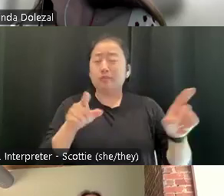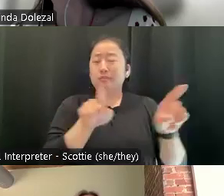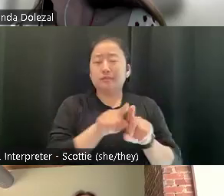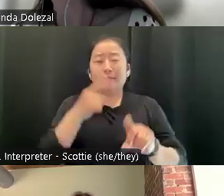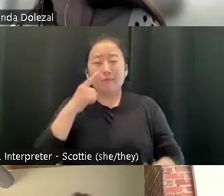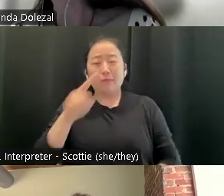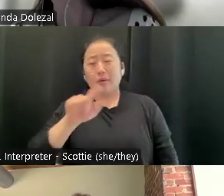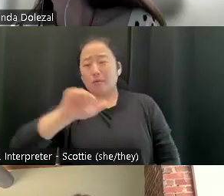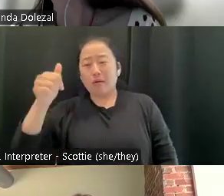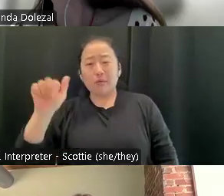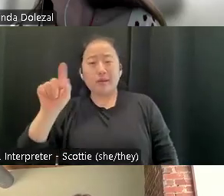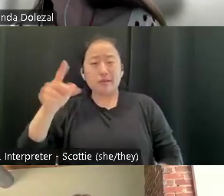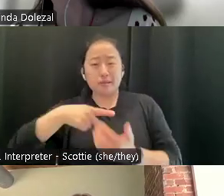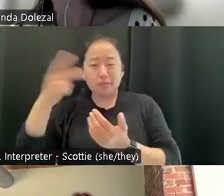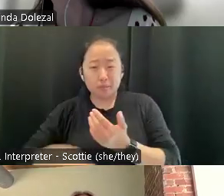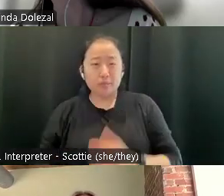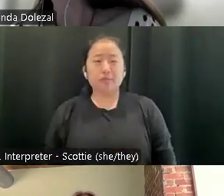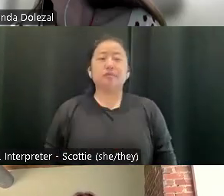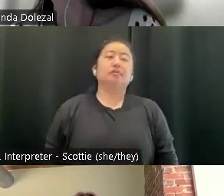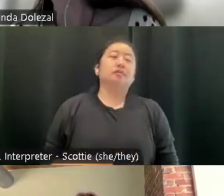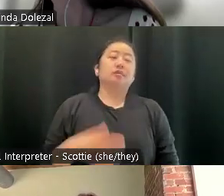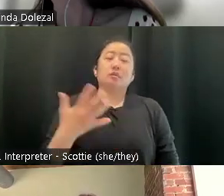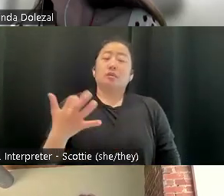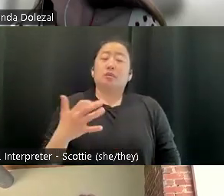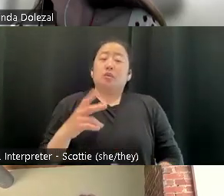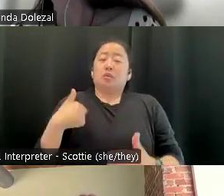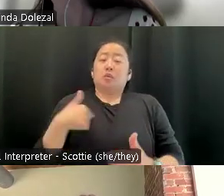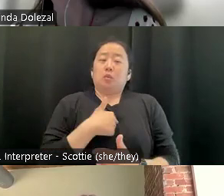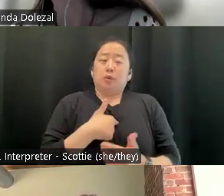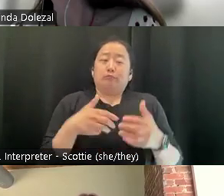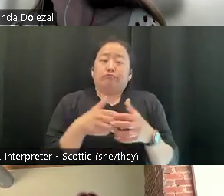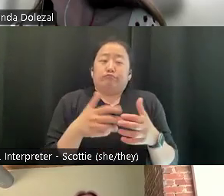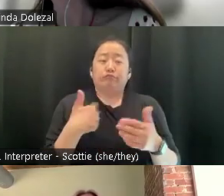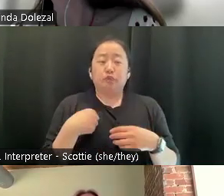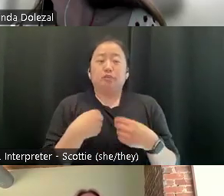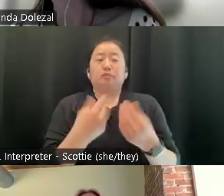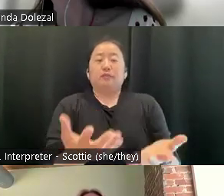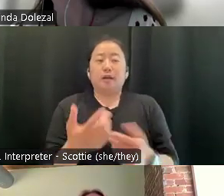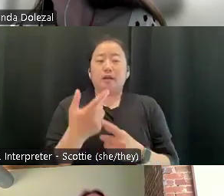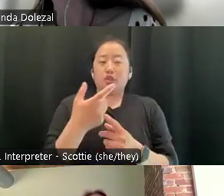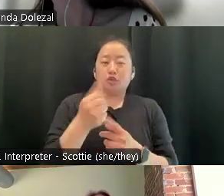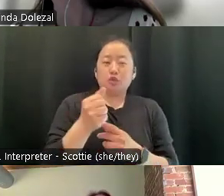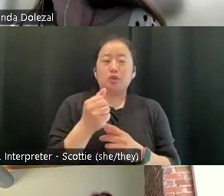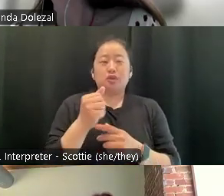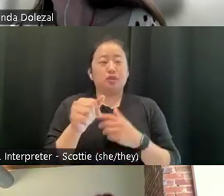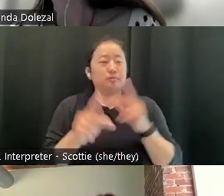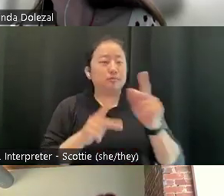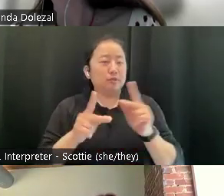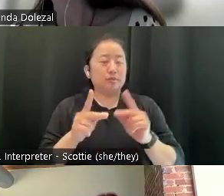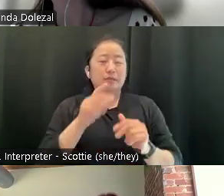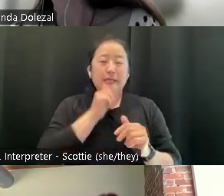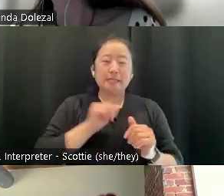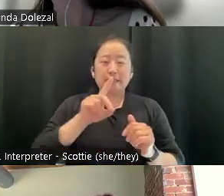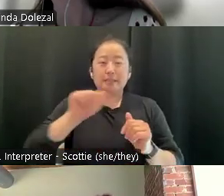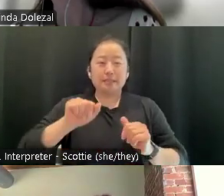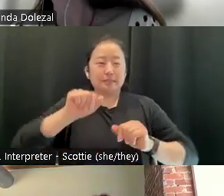providing all to gain access to and acquisition of assistive technology devices and service